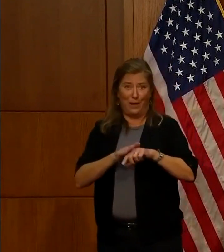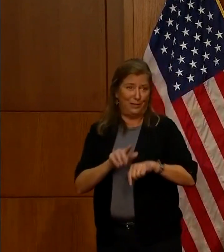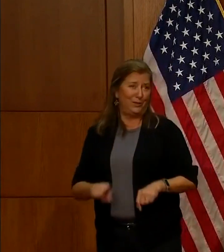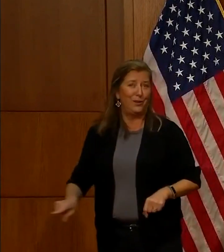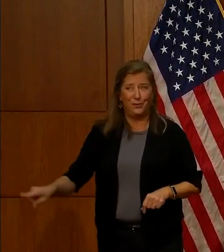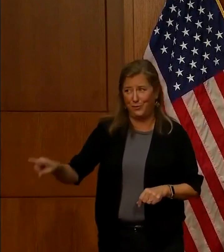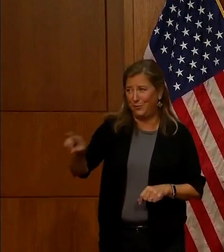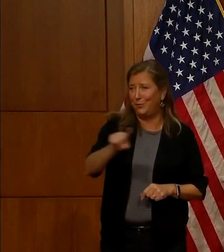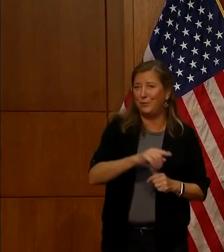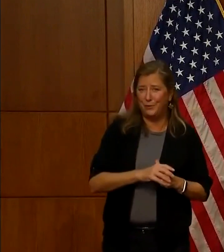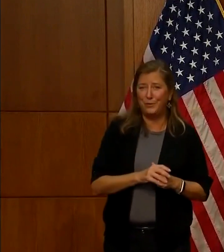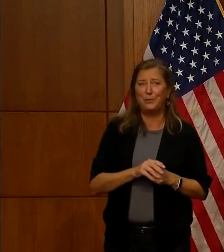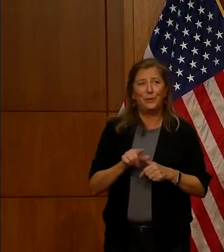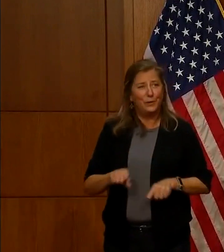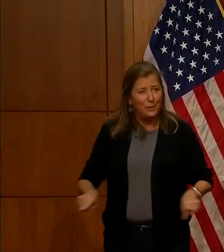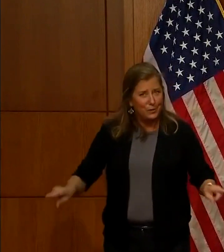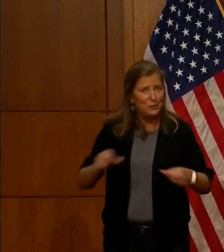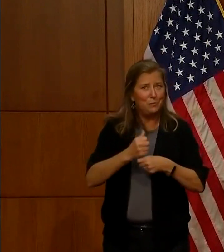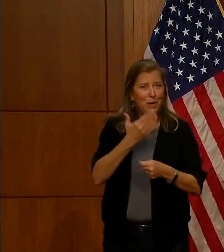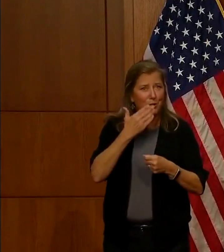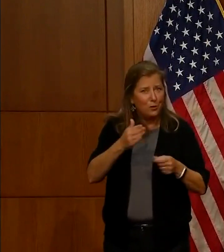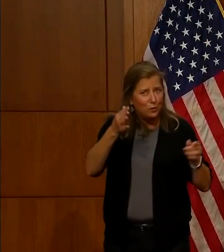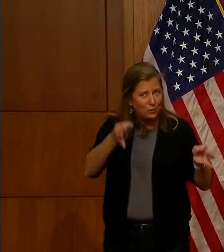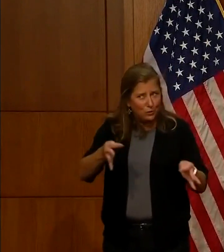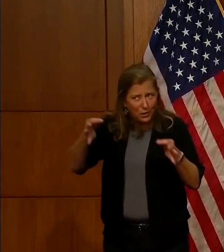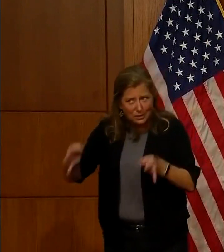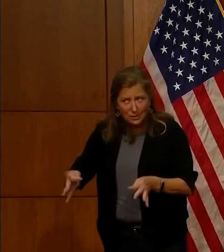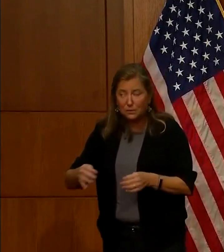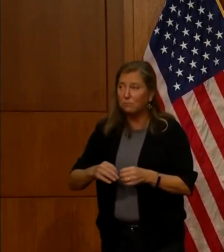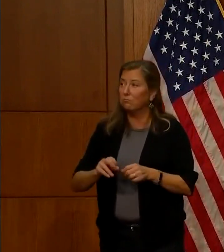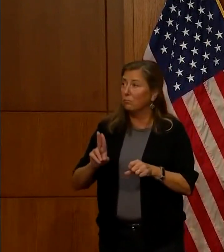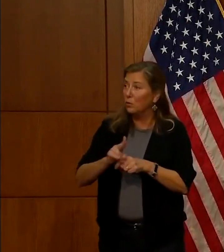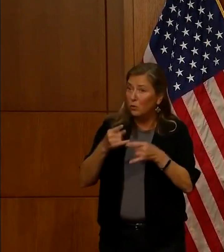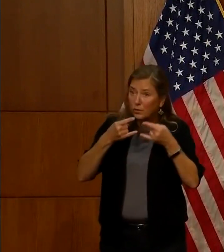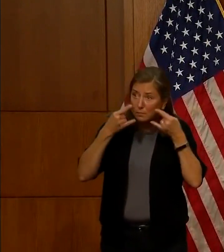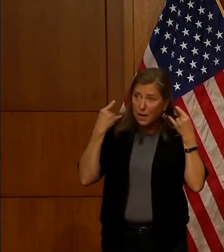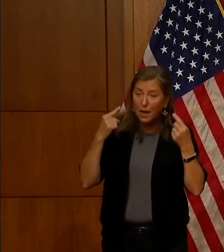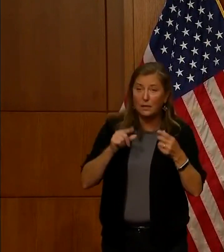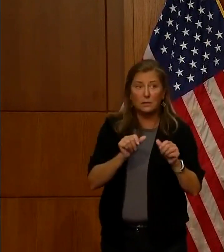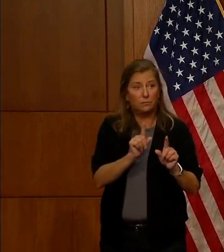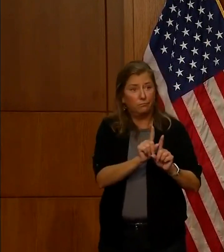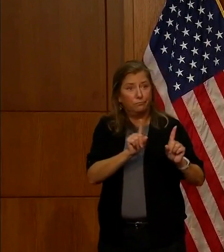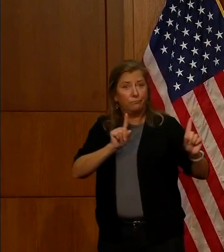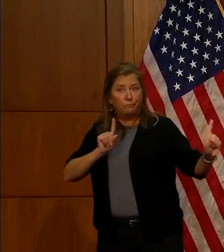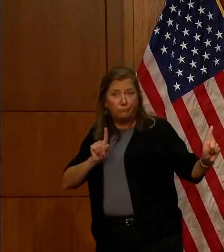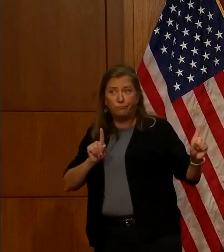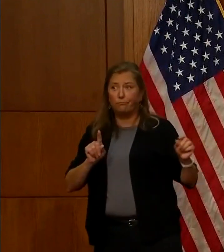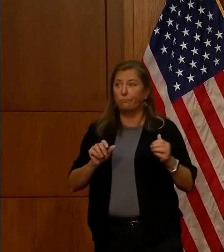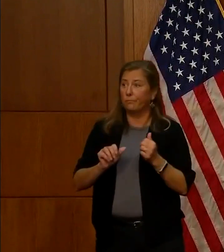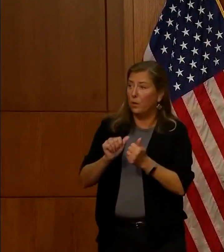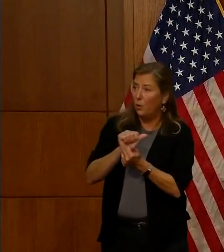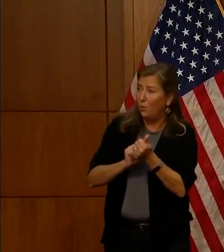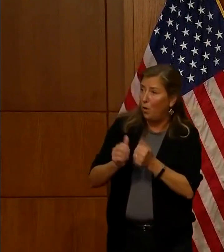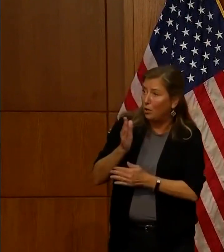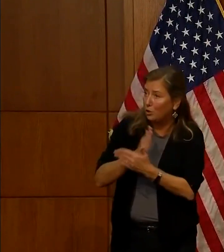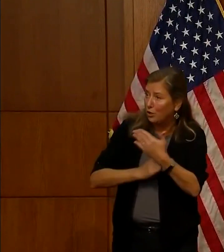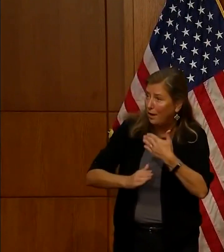ENTIRELY UP TO YOU MY FELLOW VIRGINIANS YOU ARE MAKING SMART